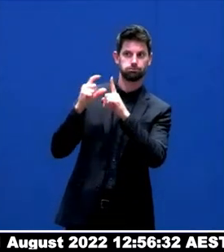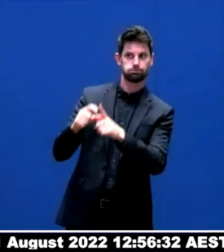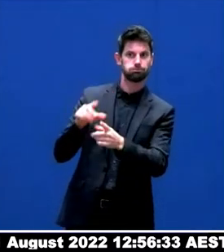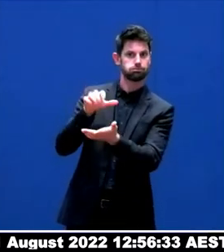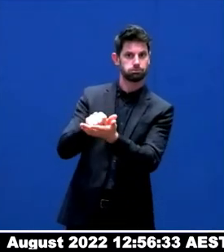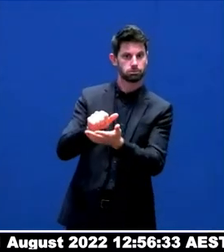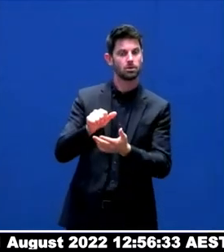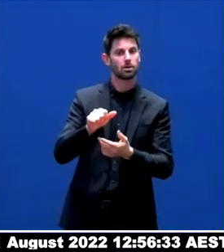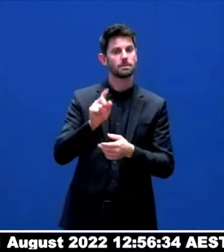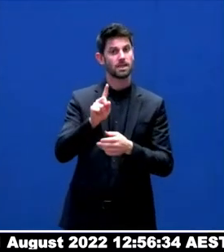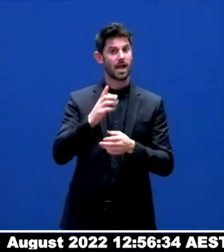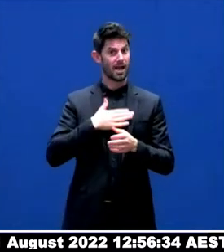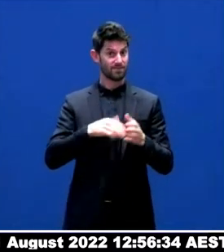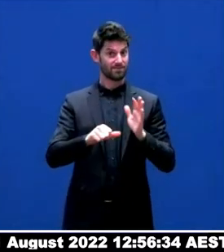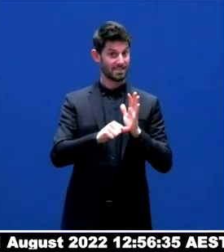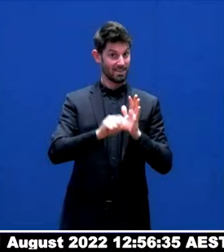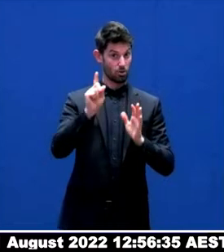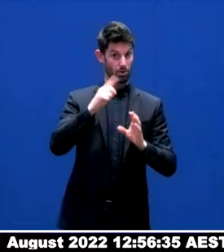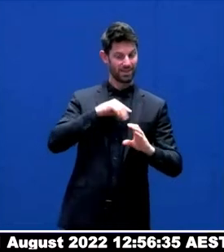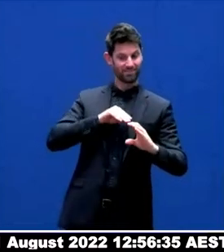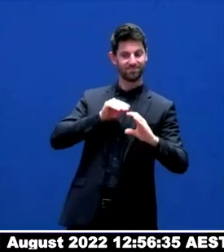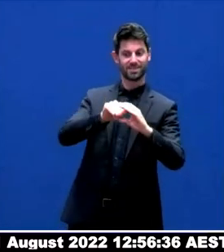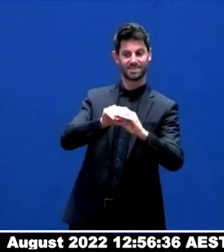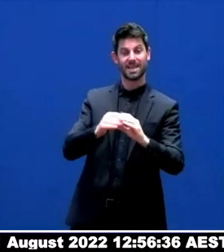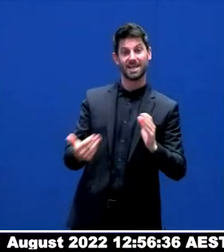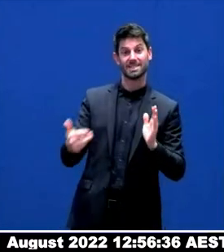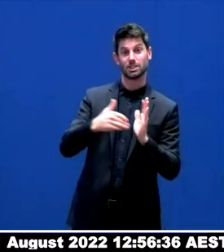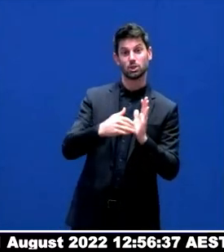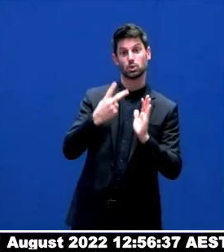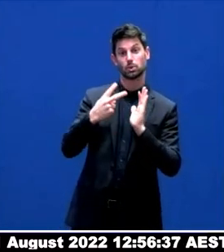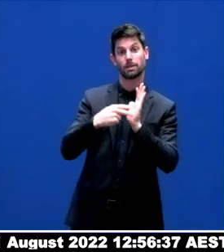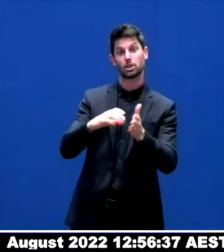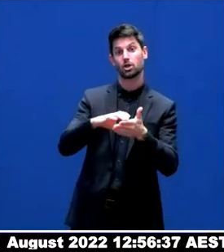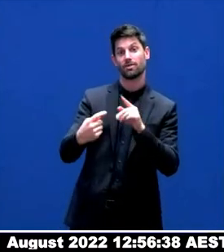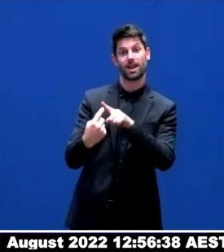earlier where the Department has invested the additional $2 million last financial year and this financial year. CHAIR: Yes.